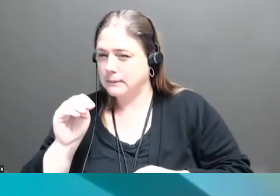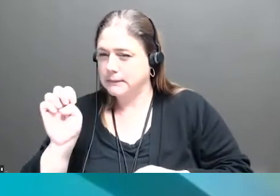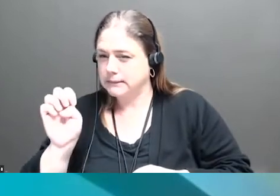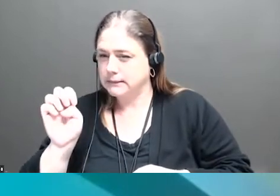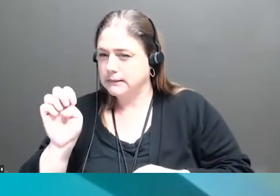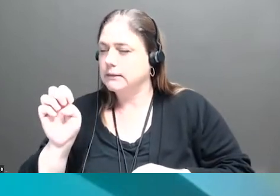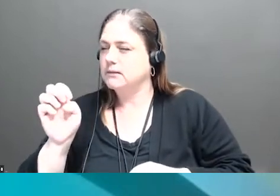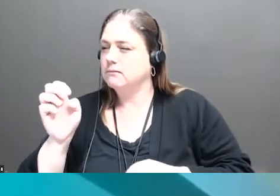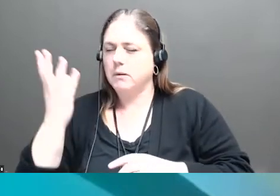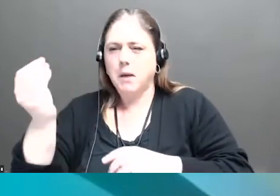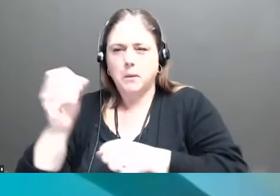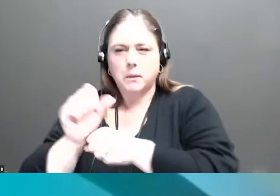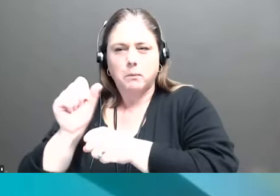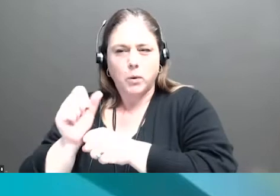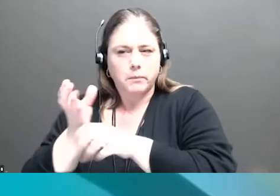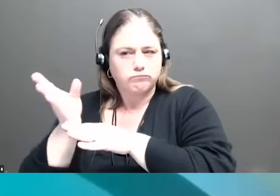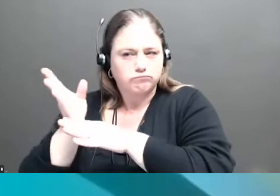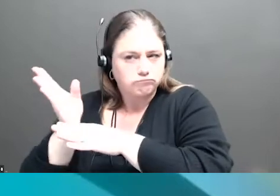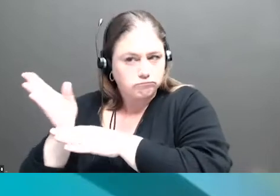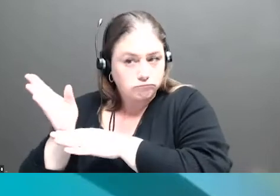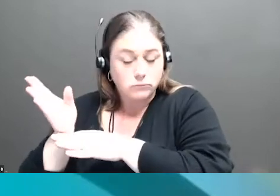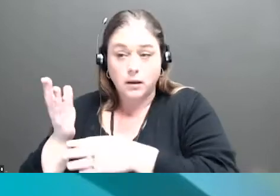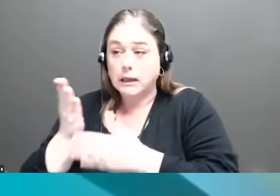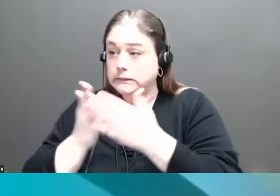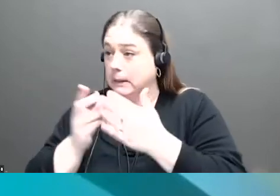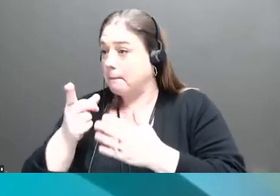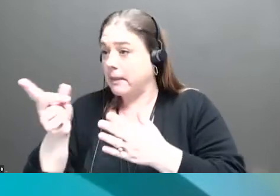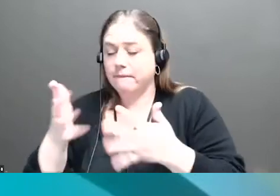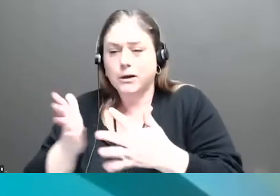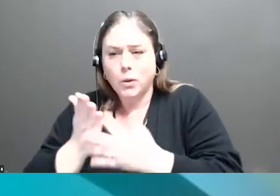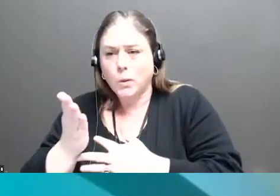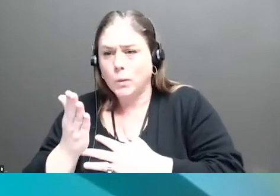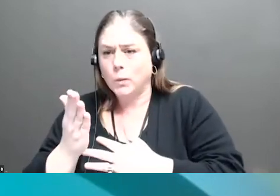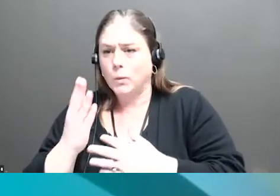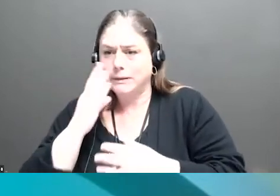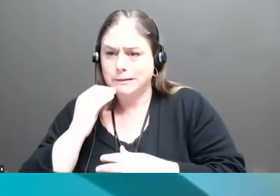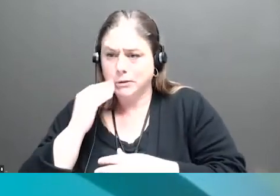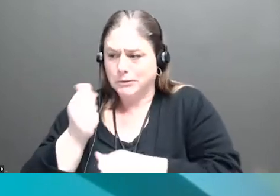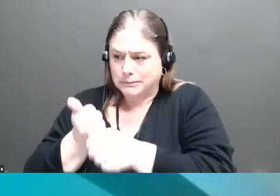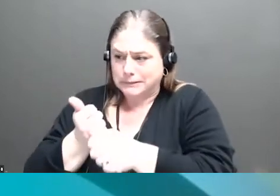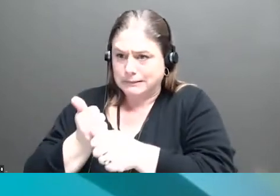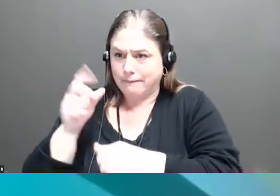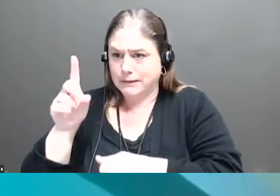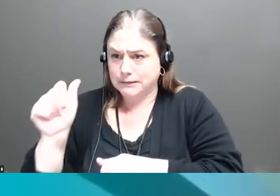lived experience with disabilities to run these workshops. In the second year we had,